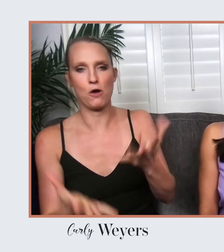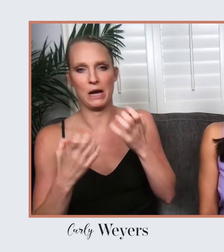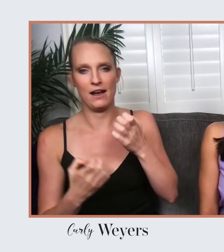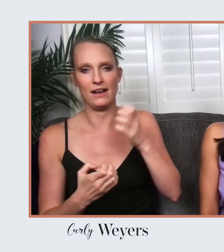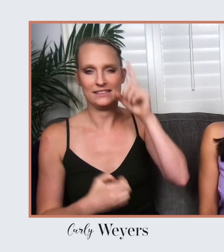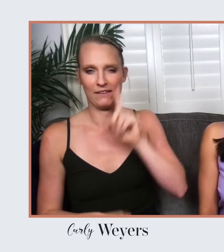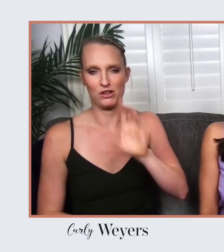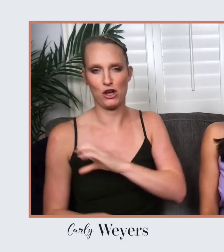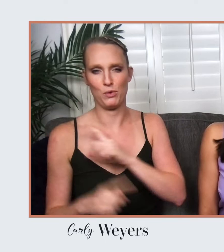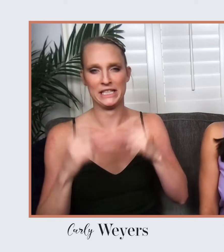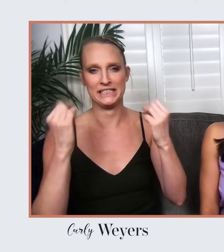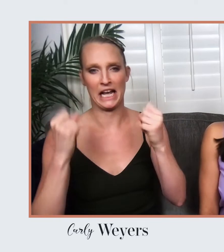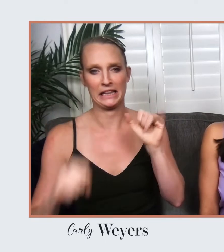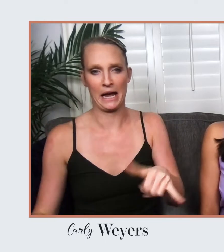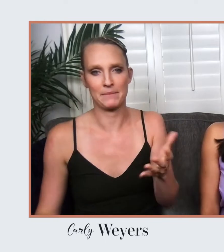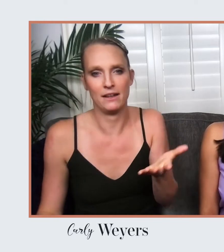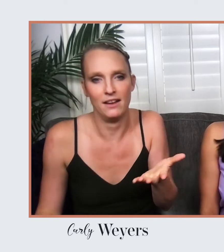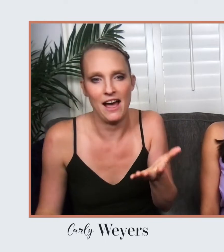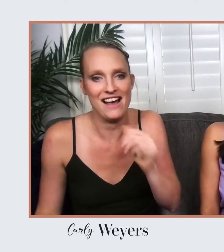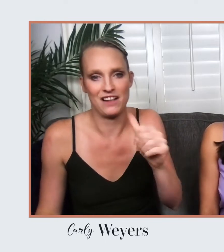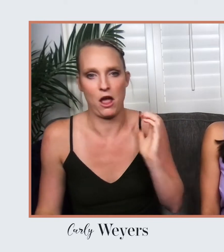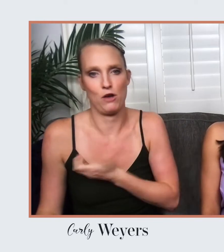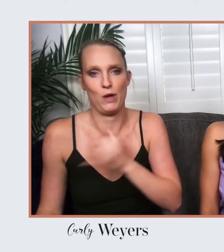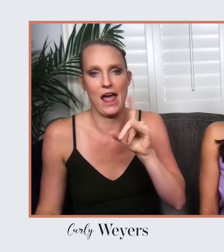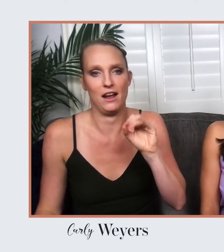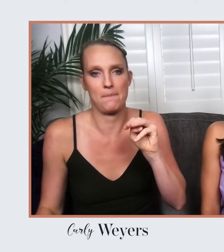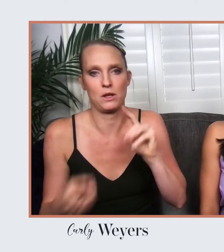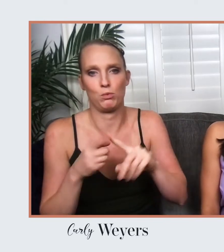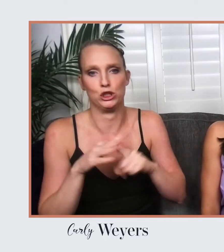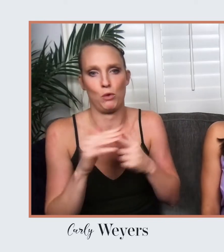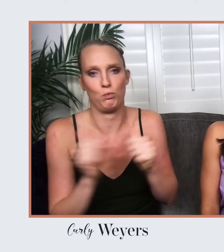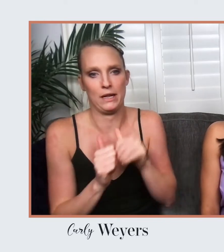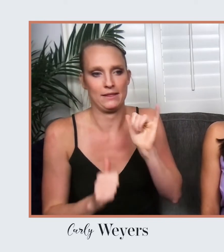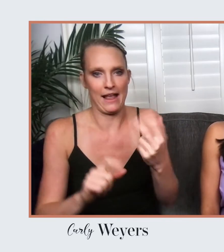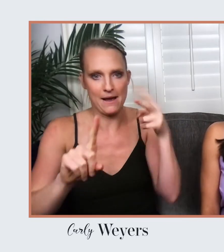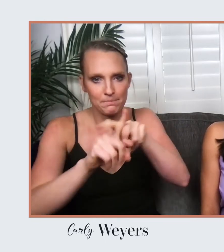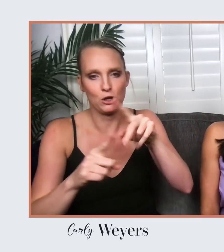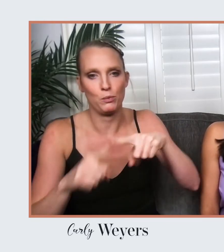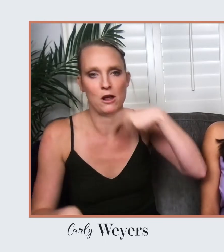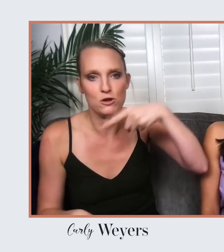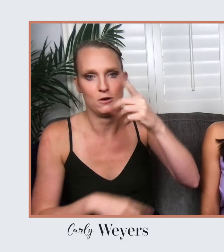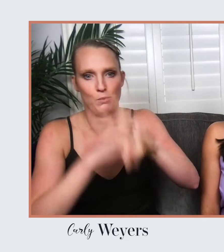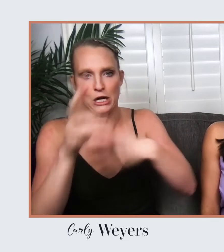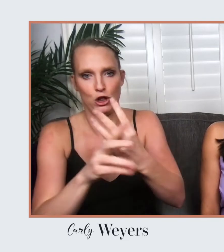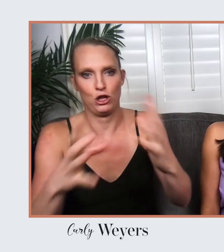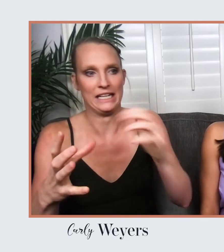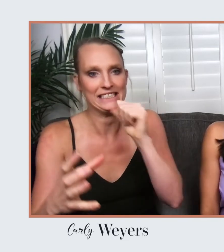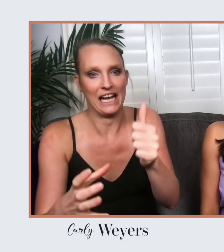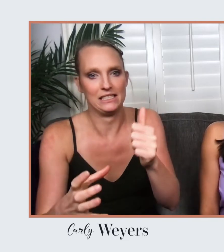And yet they want a deaf character to sign that, that's not our idiom to start with that doesn't, that applies in the hearing world,